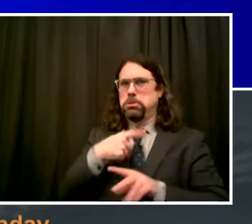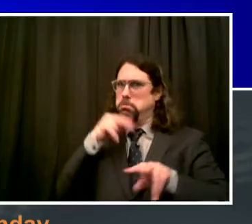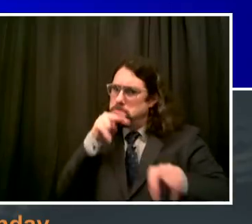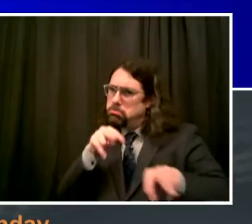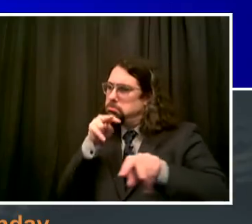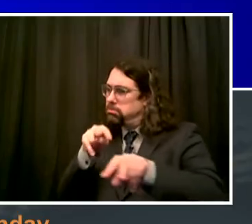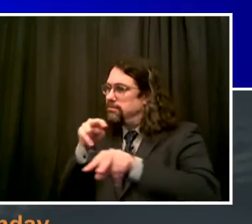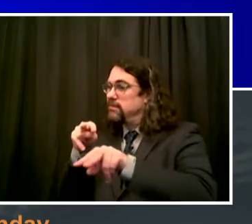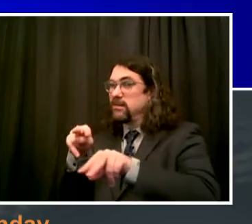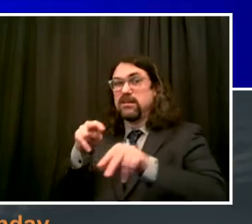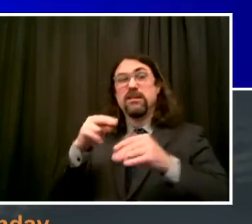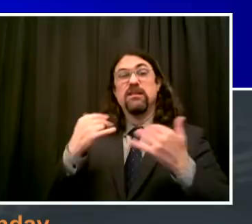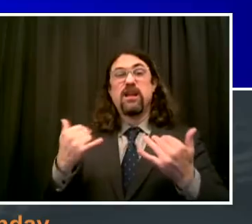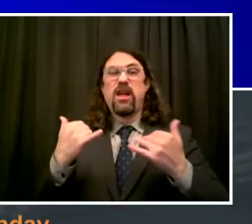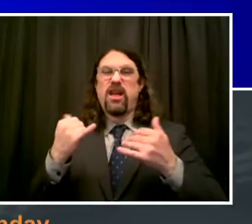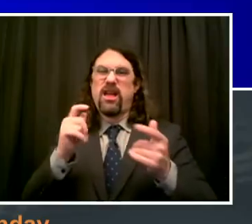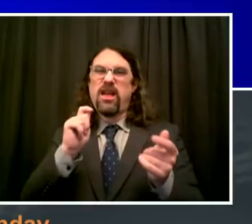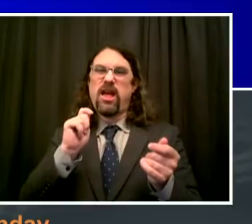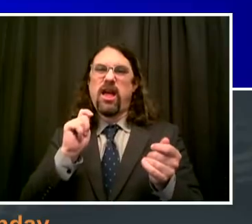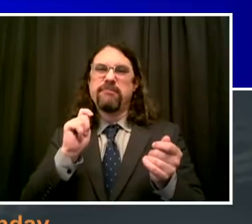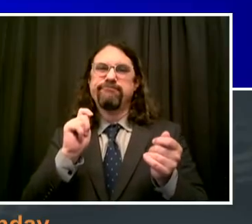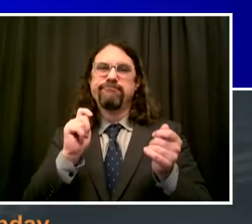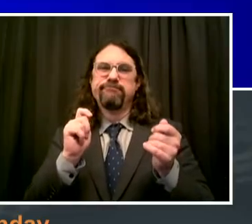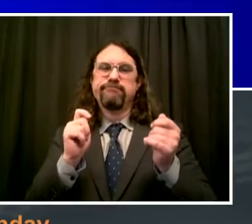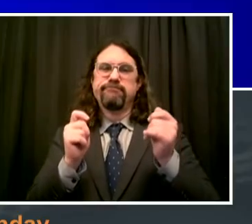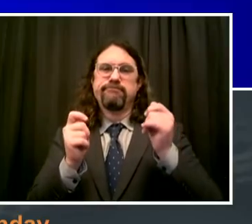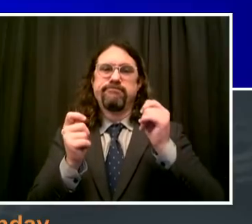SO WE'RE GOING TO